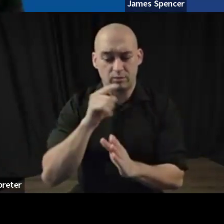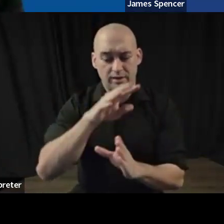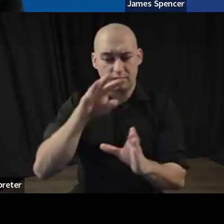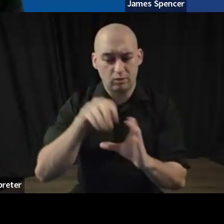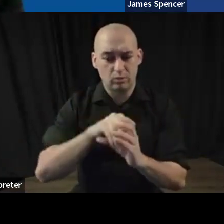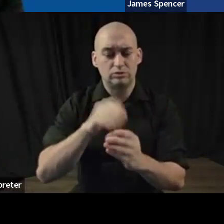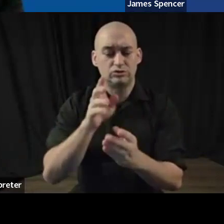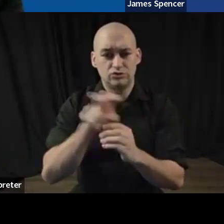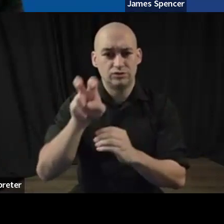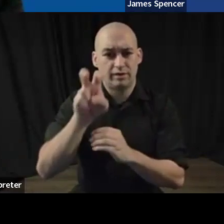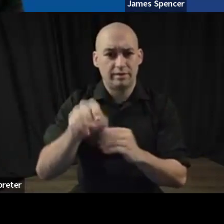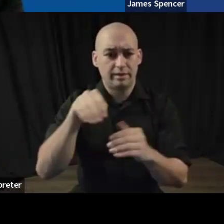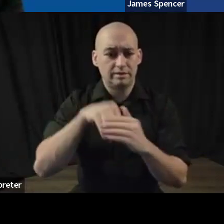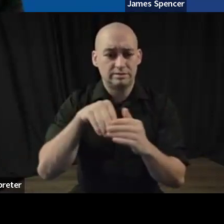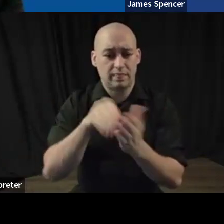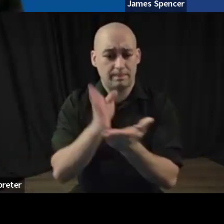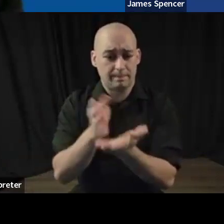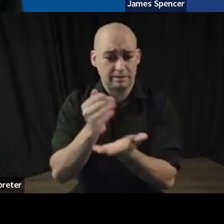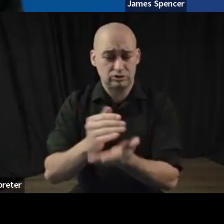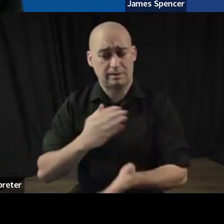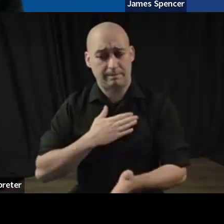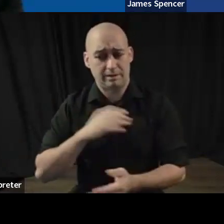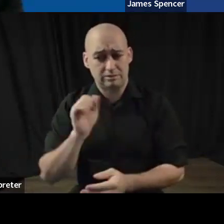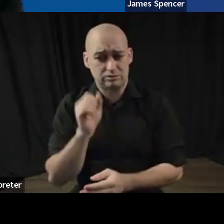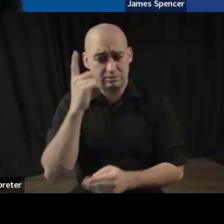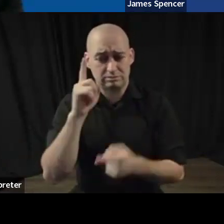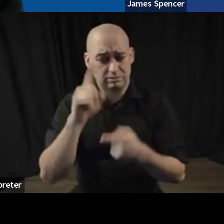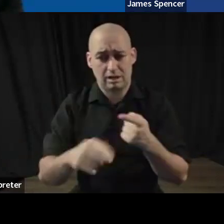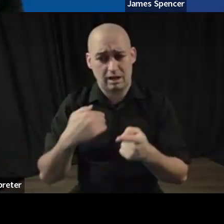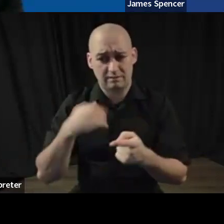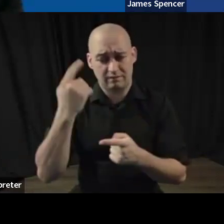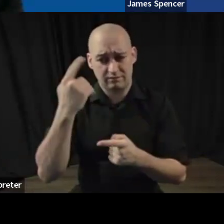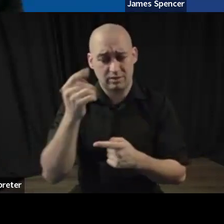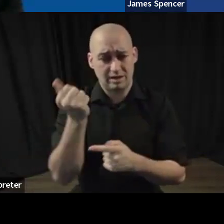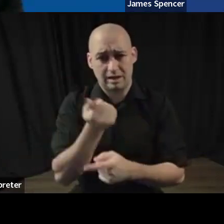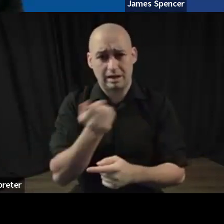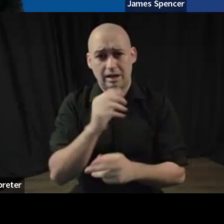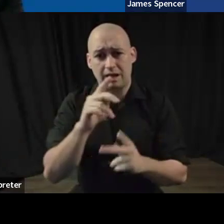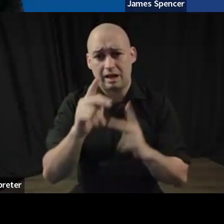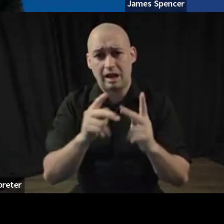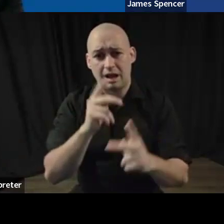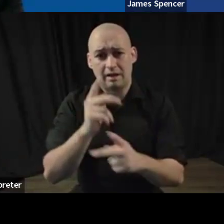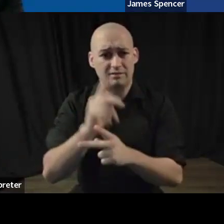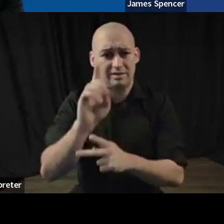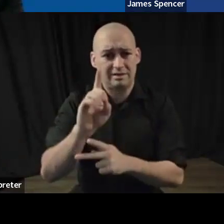it's my understanding that you cannot have it for any type of DEI, and I'm pretty sure,